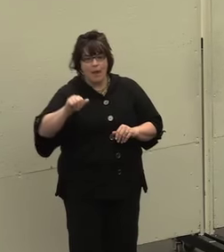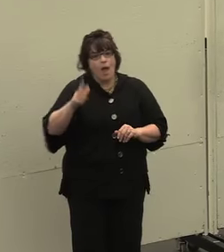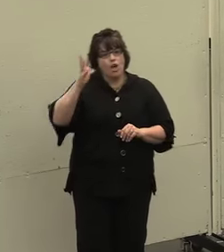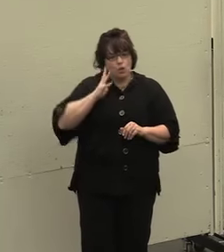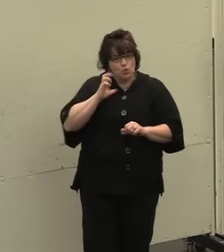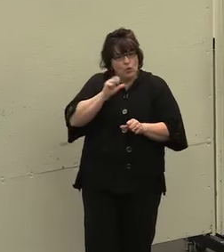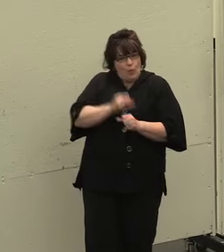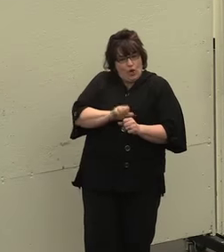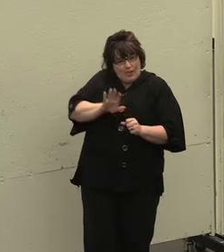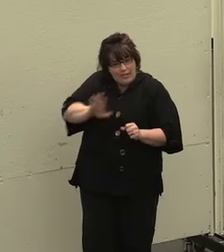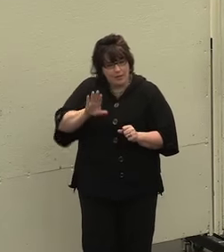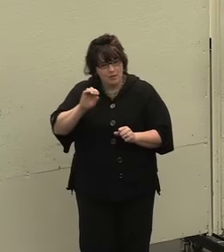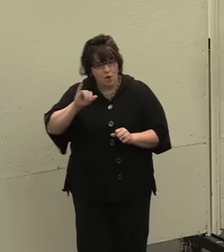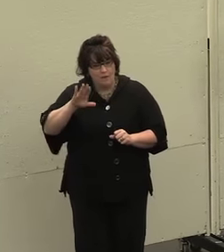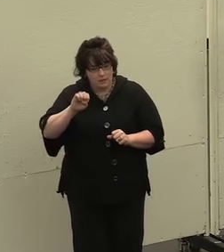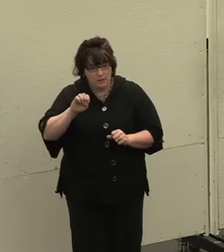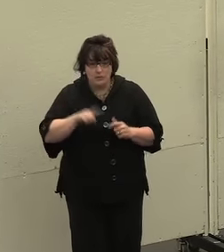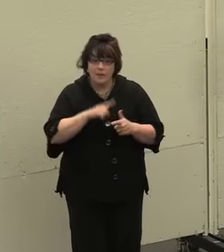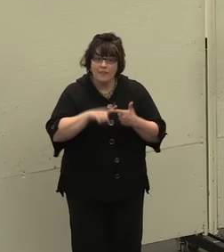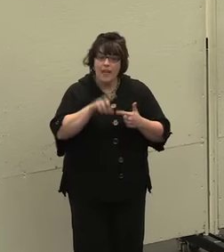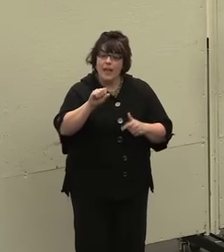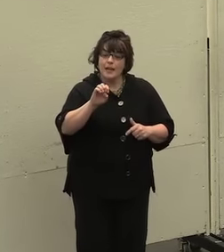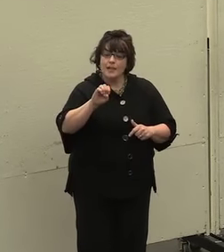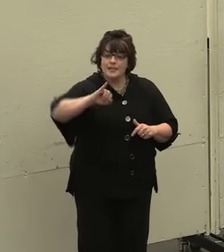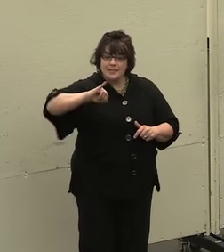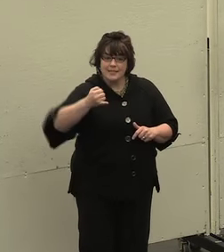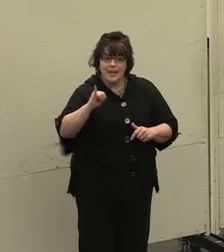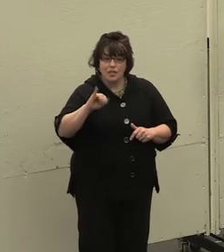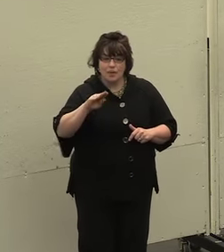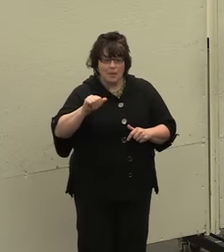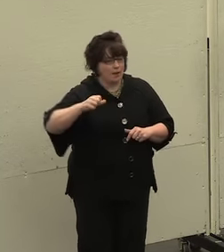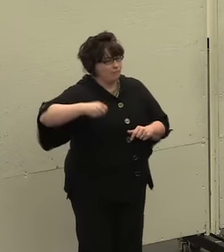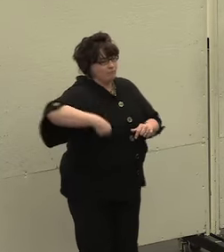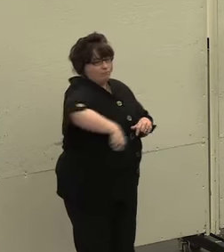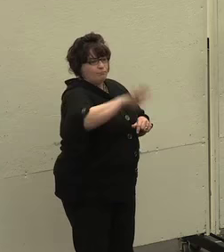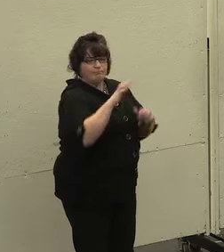And then she went on to have her own practice.